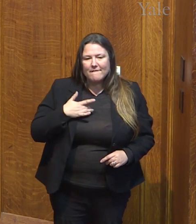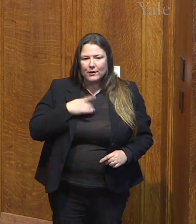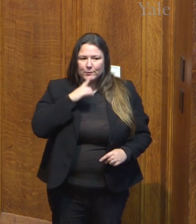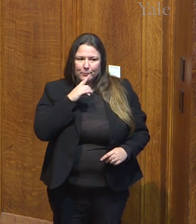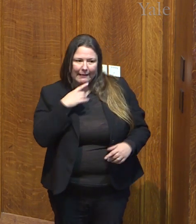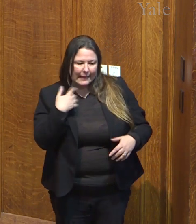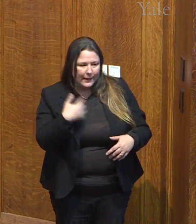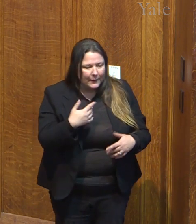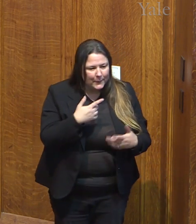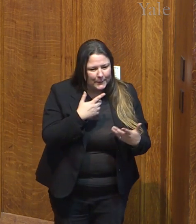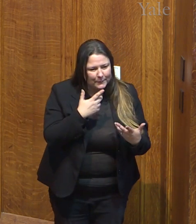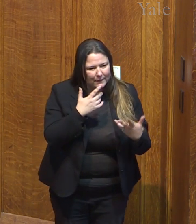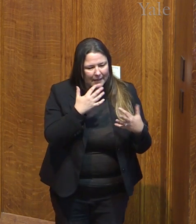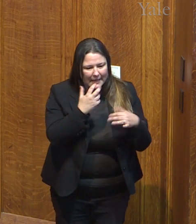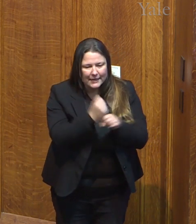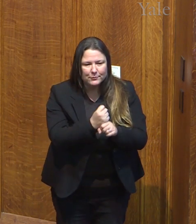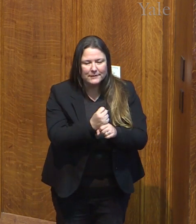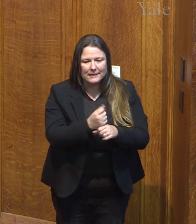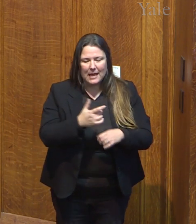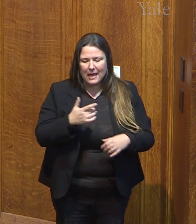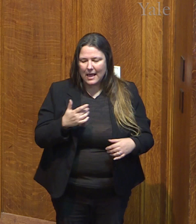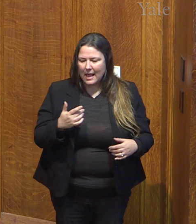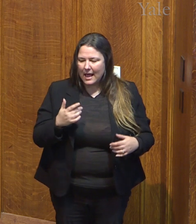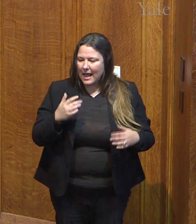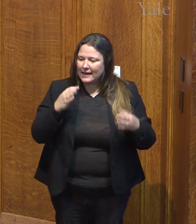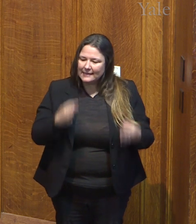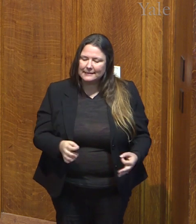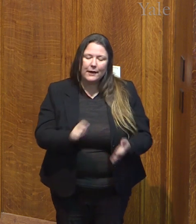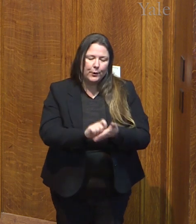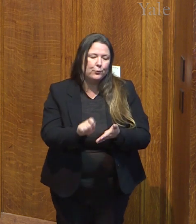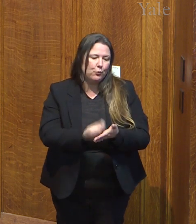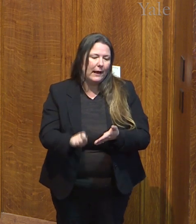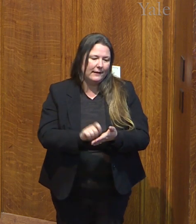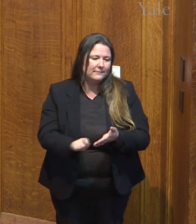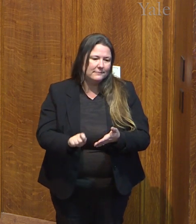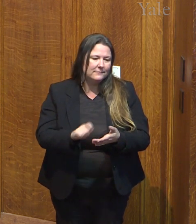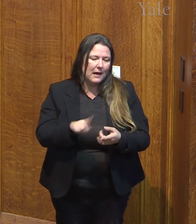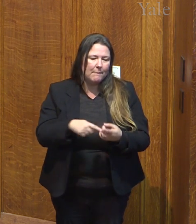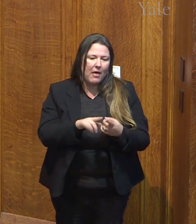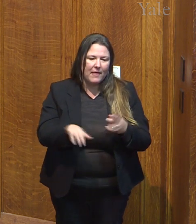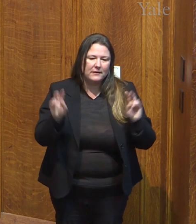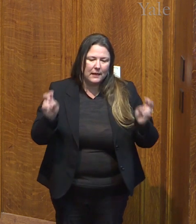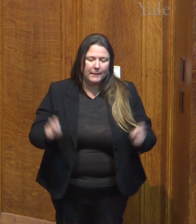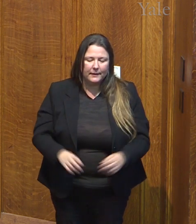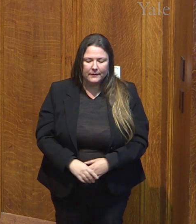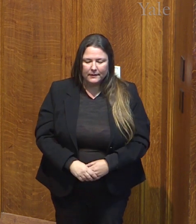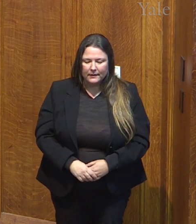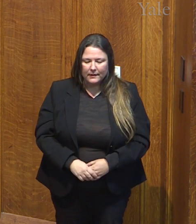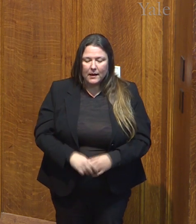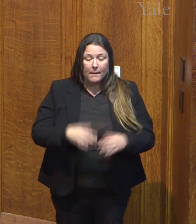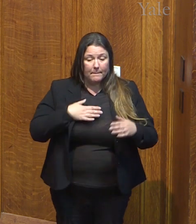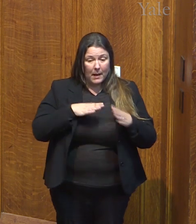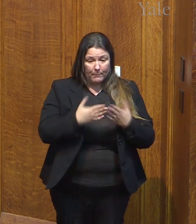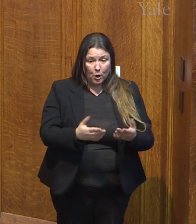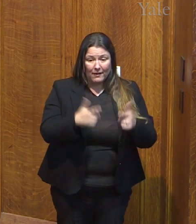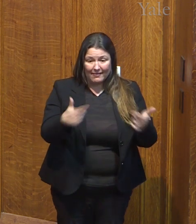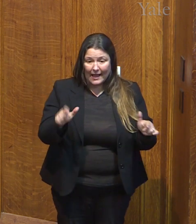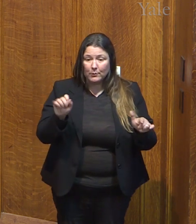and fraught with pathos that I decided to write about it. The Language of Light, my book covers a long history